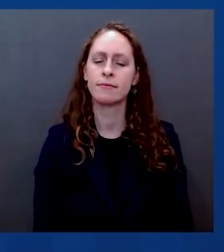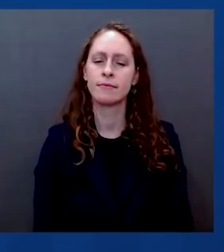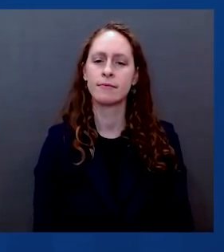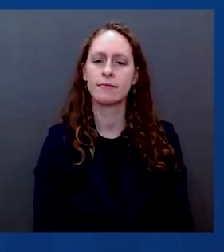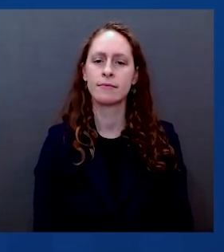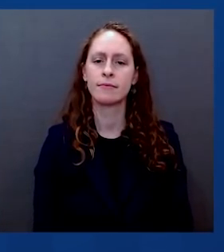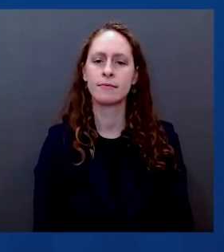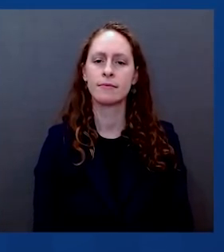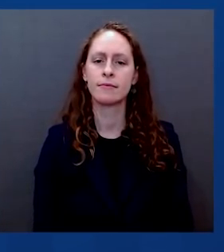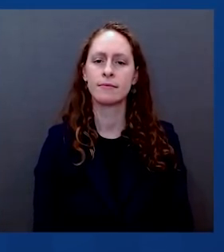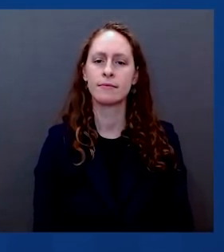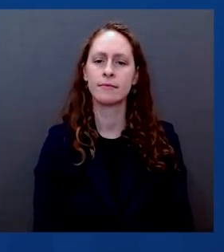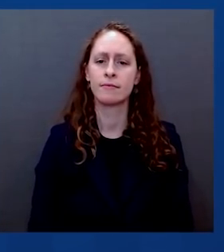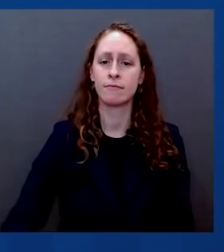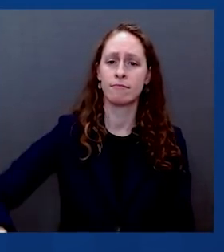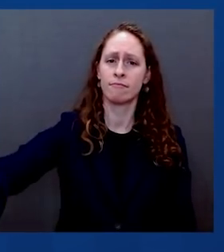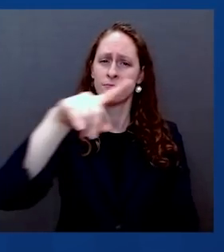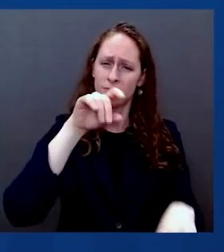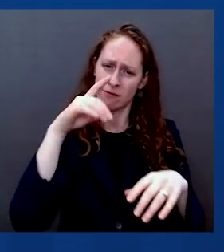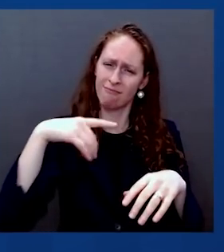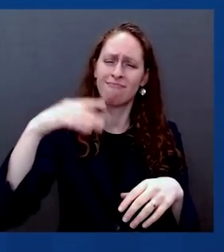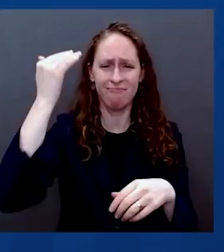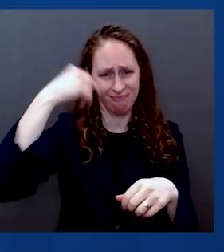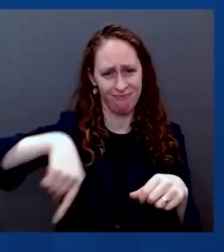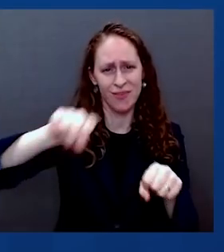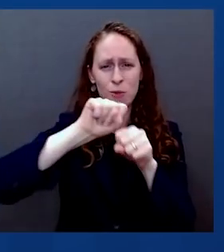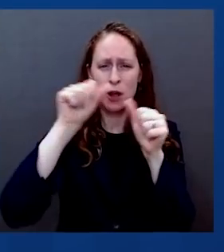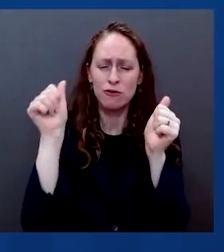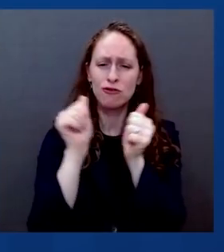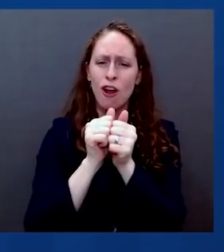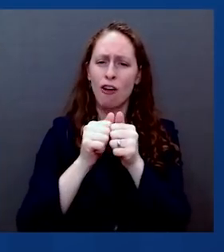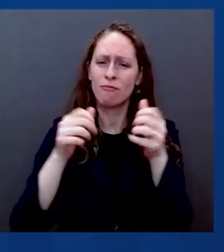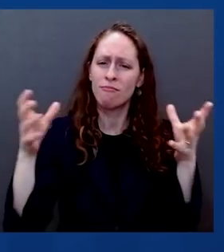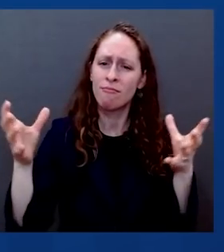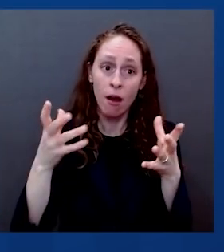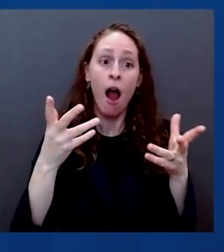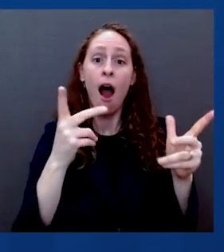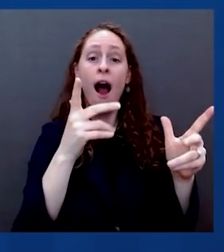And each successive generation continued that ongoing work.